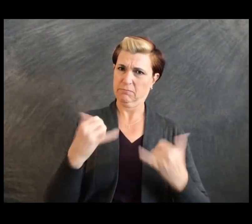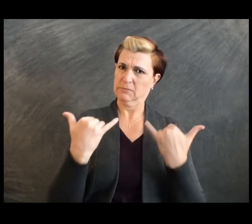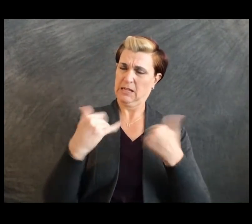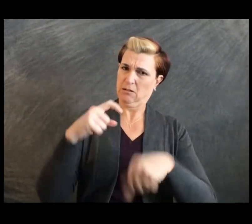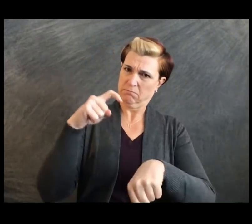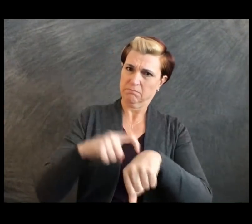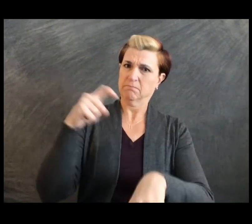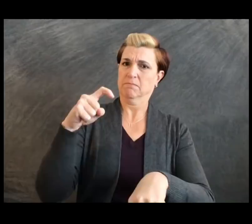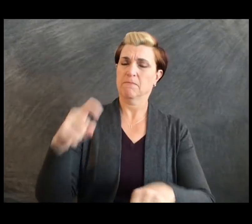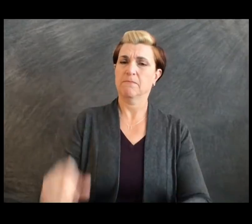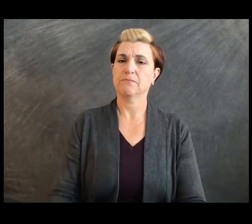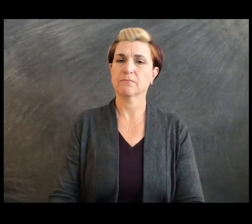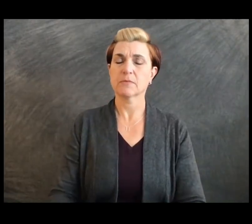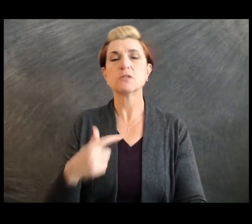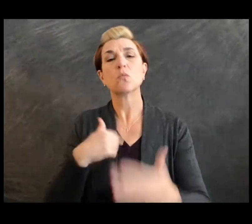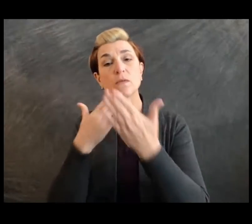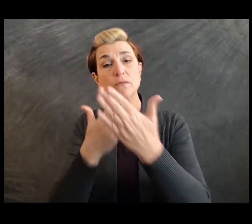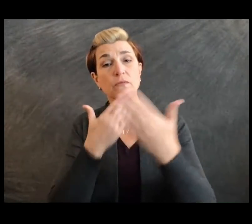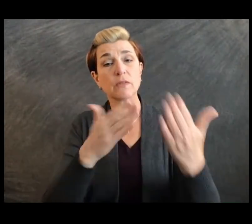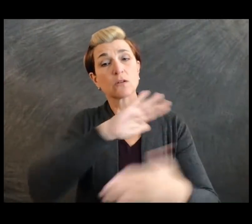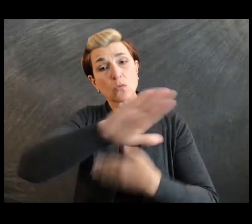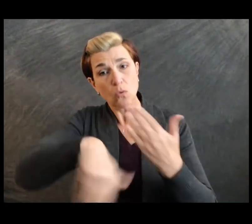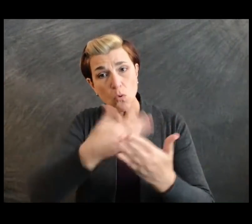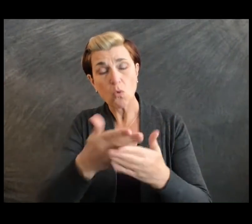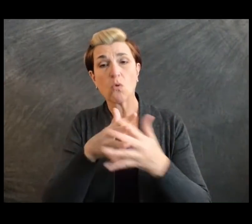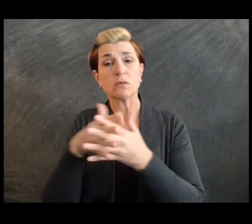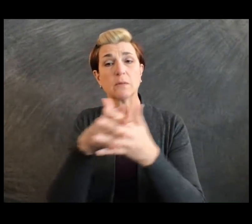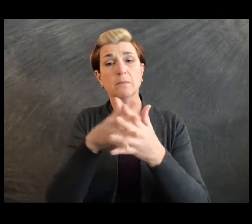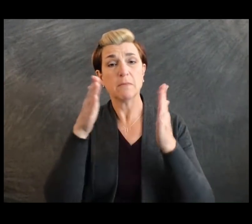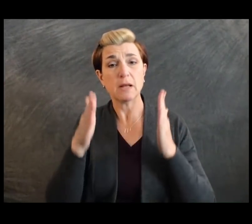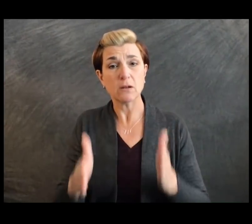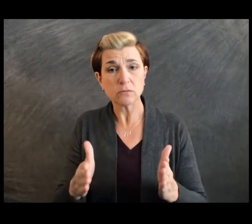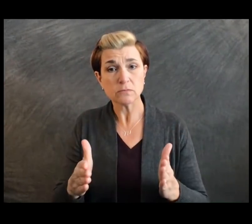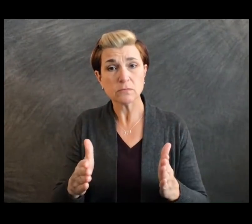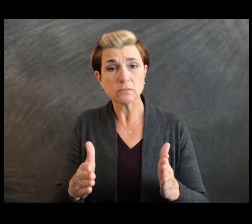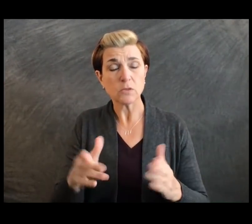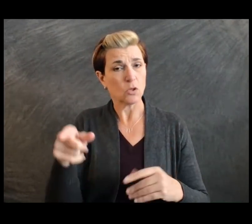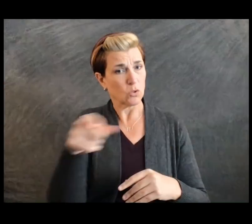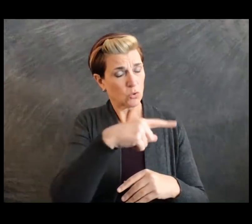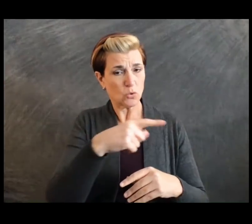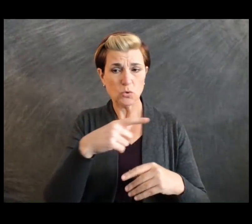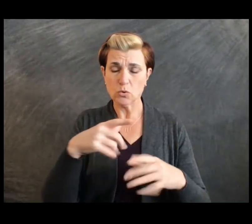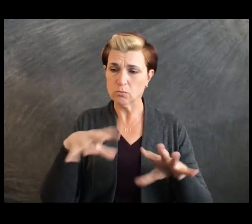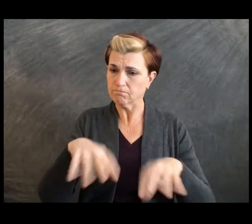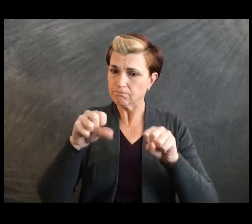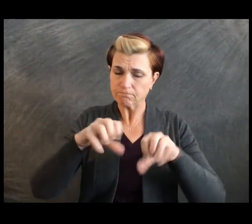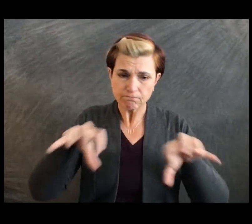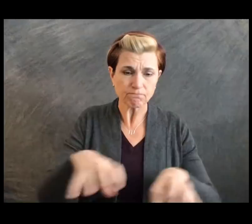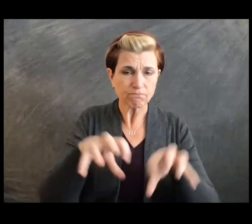our country that what you've done and the way you're responding has just been